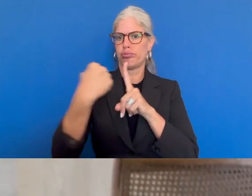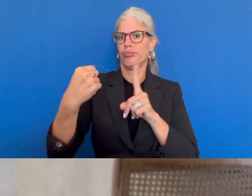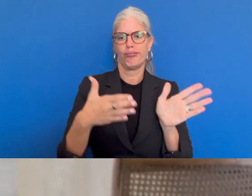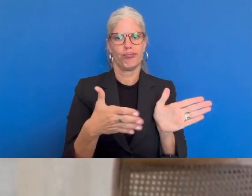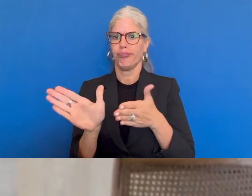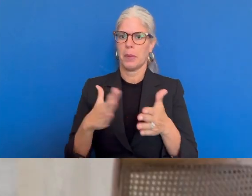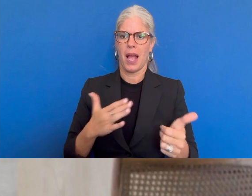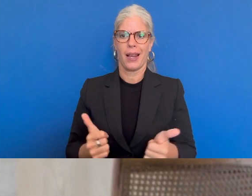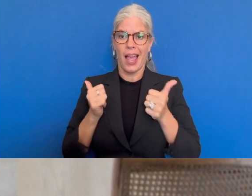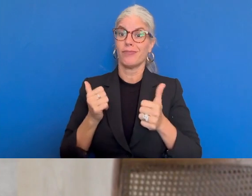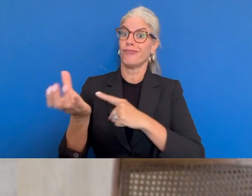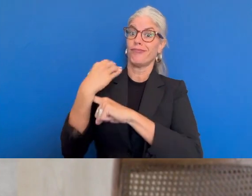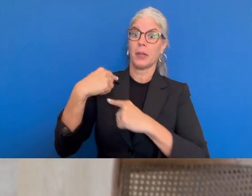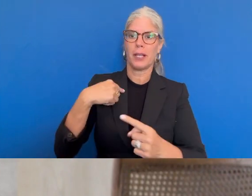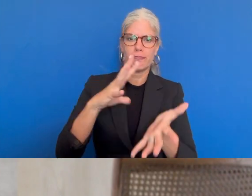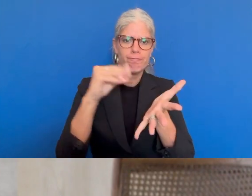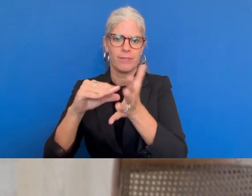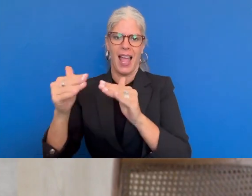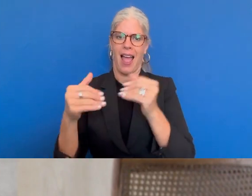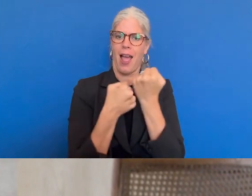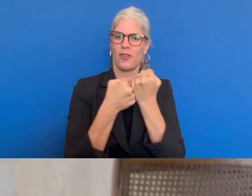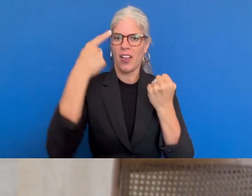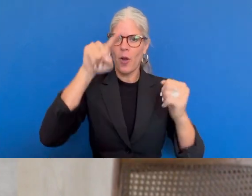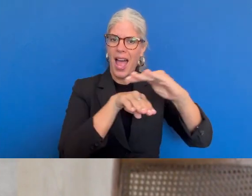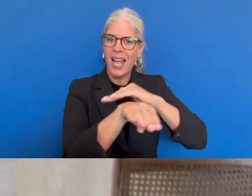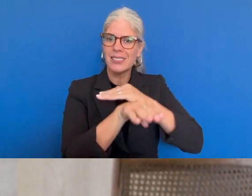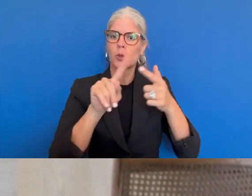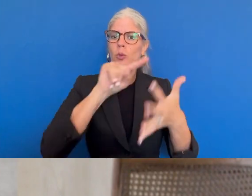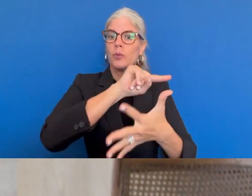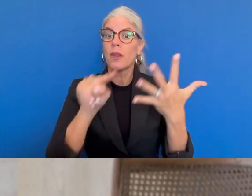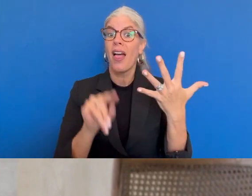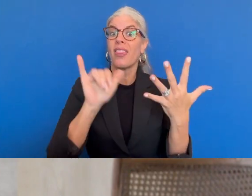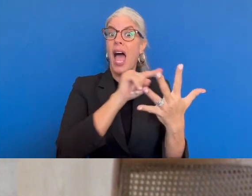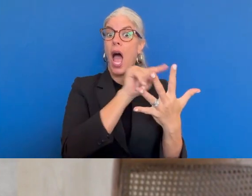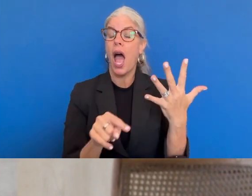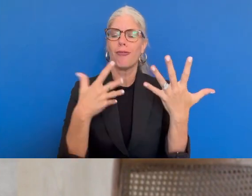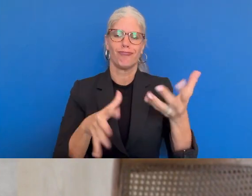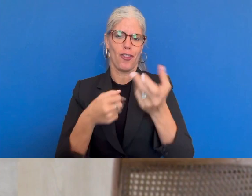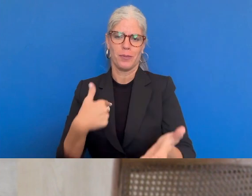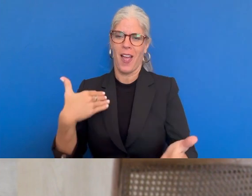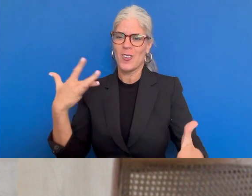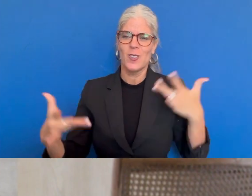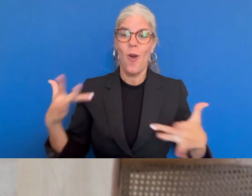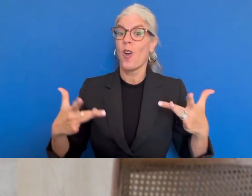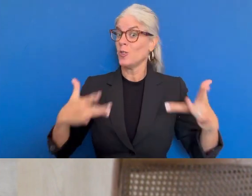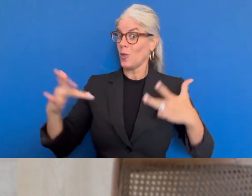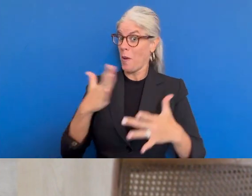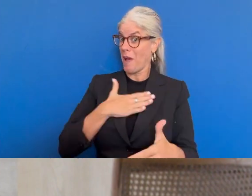compelling me how to learn how to advocate for access to the things that brought me joy and joy to my life as a family man.